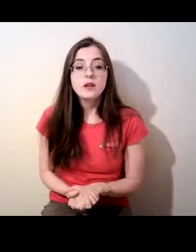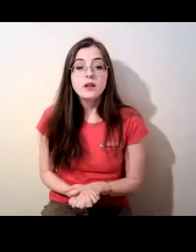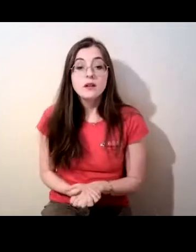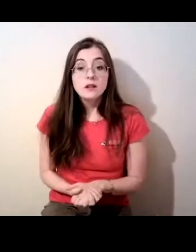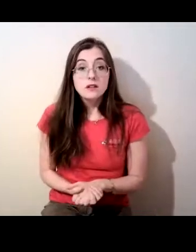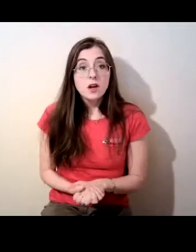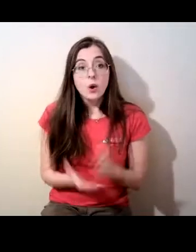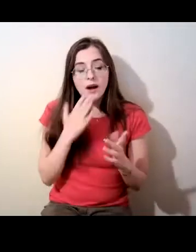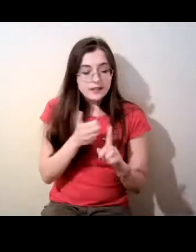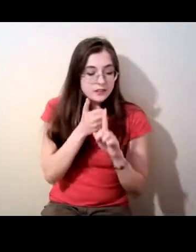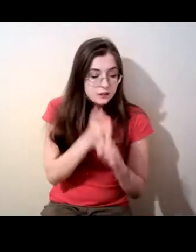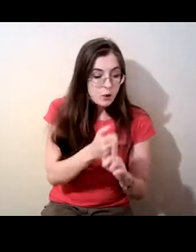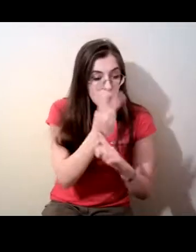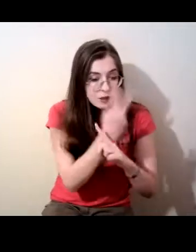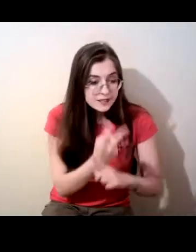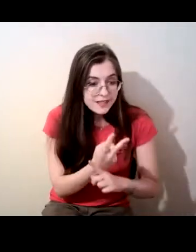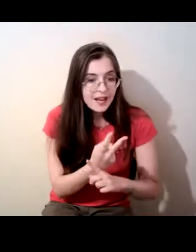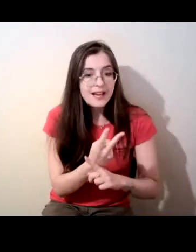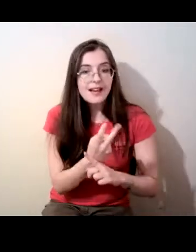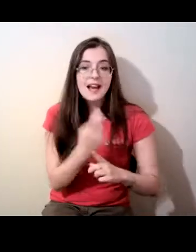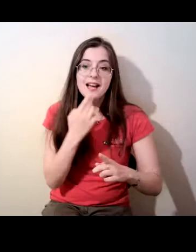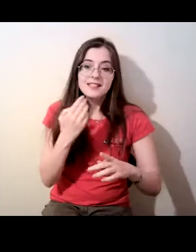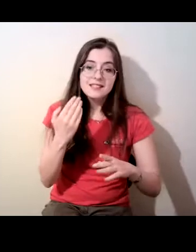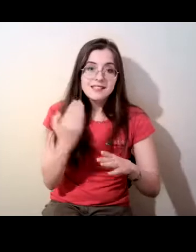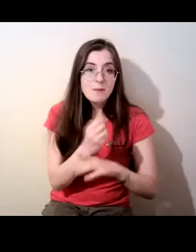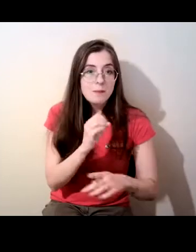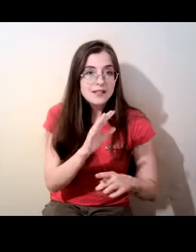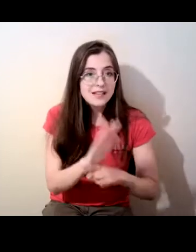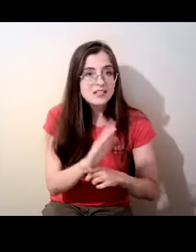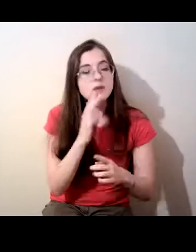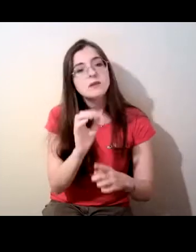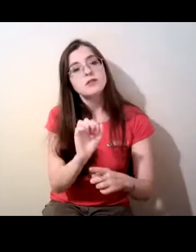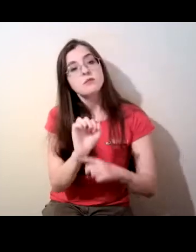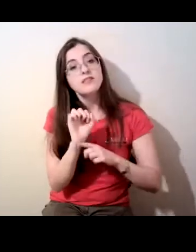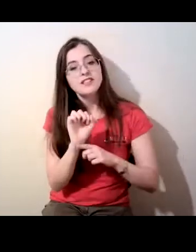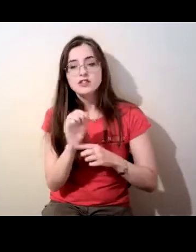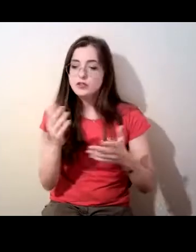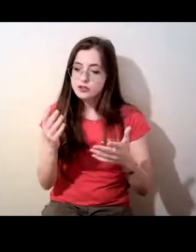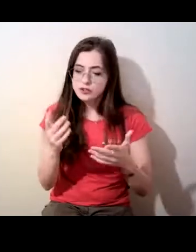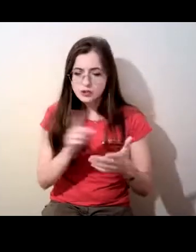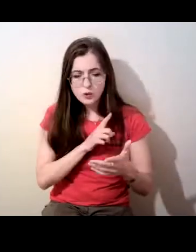the design and implementation of interventions to support people to travel actively and connect with